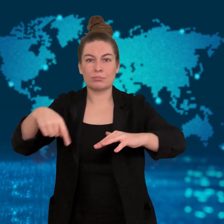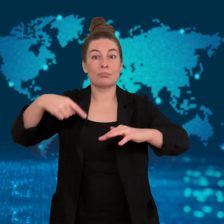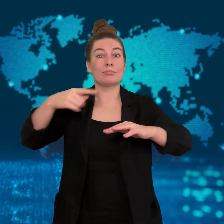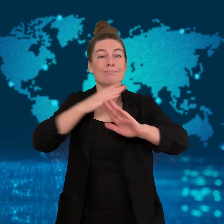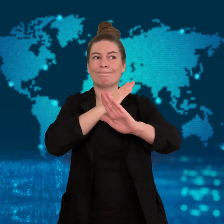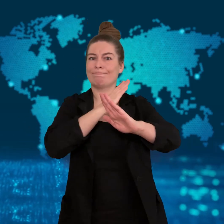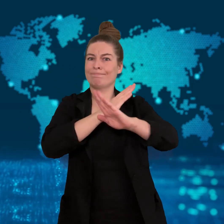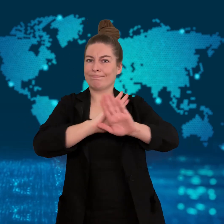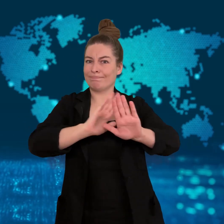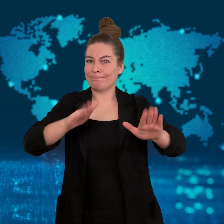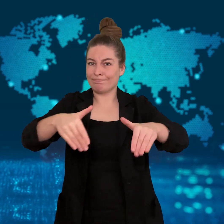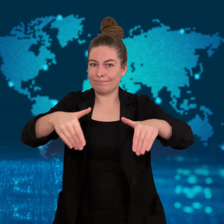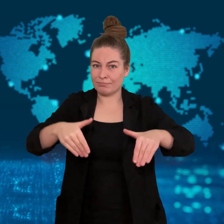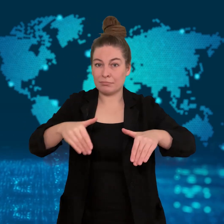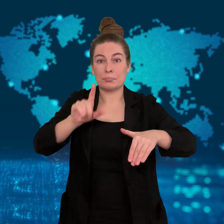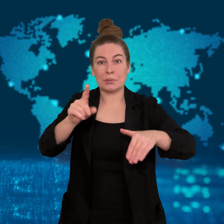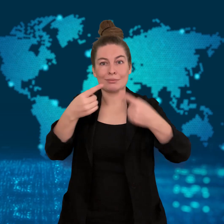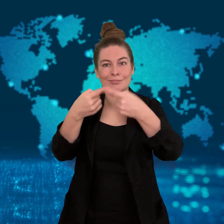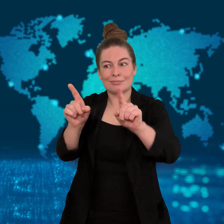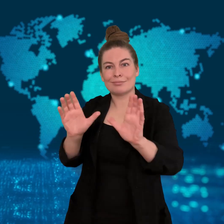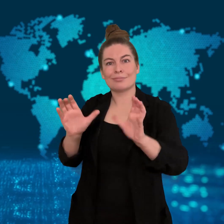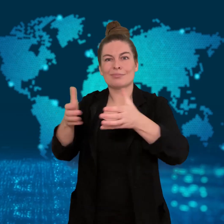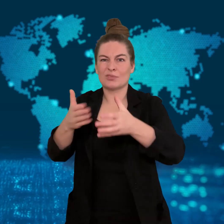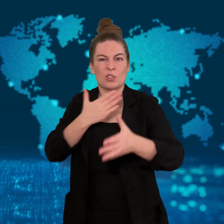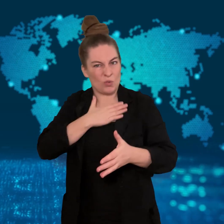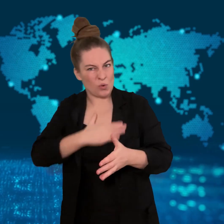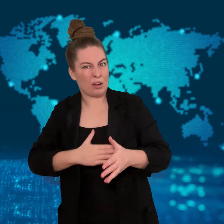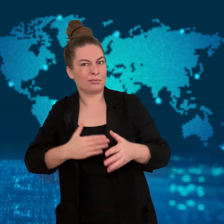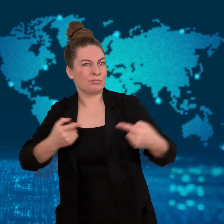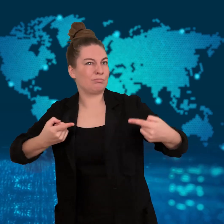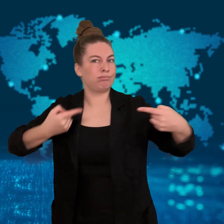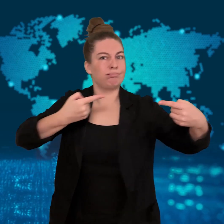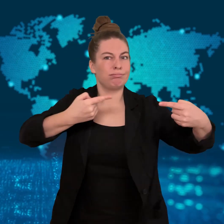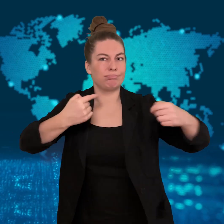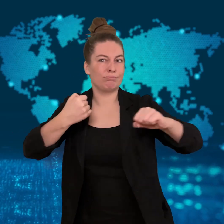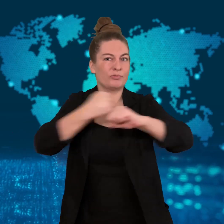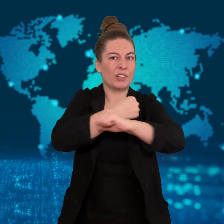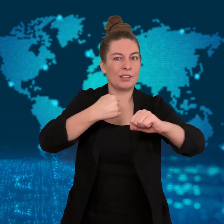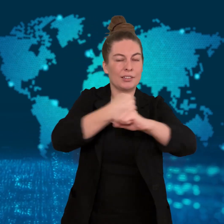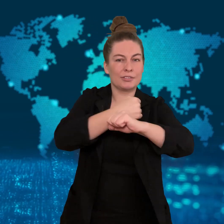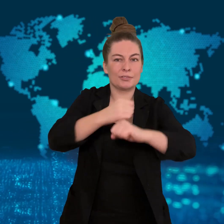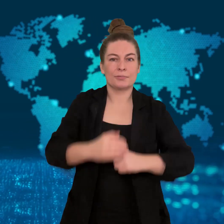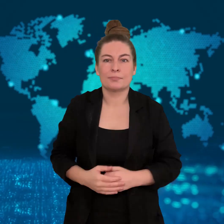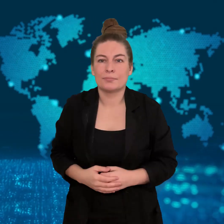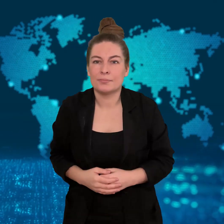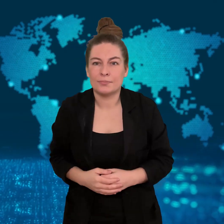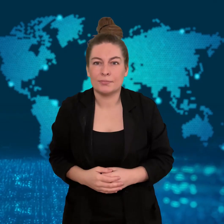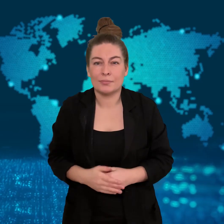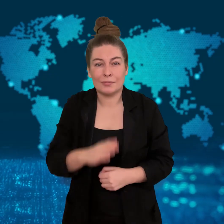others promised they would continue to fight.